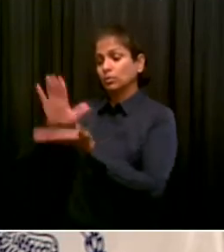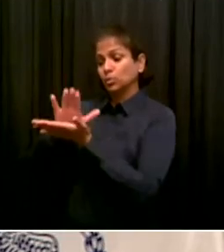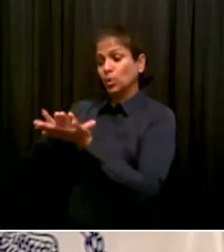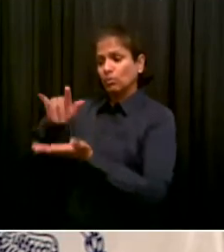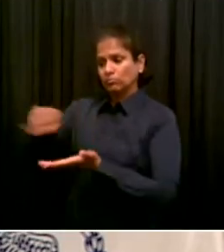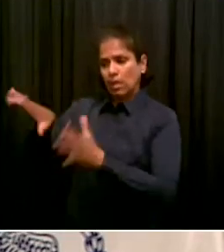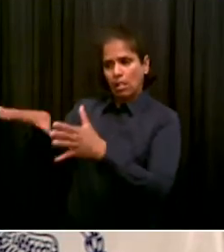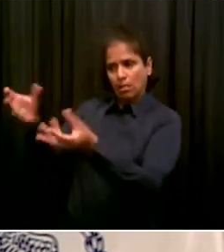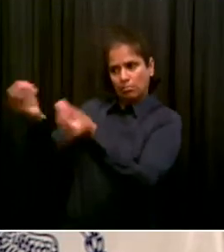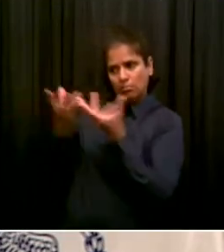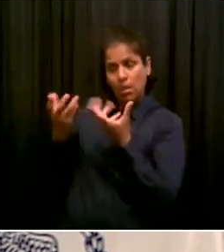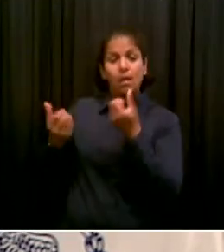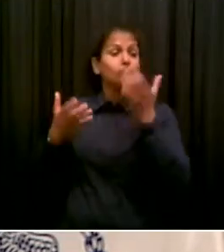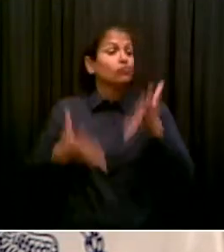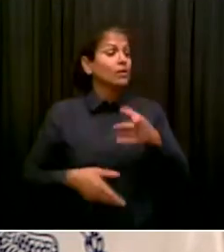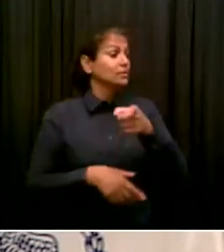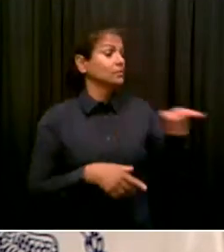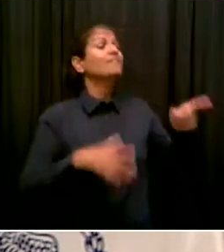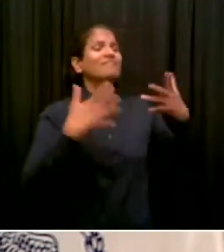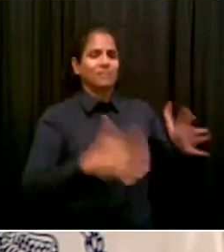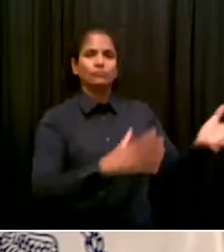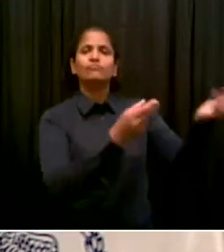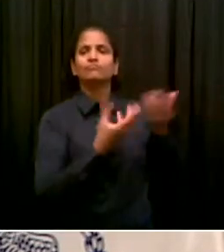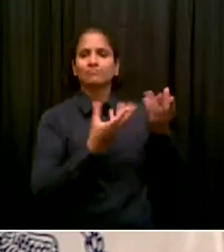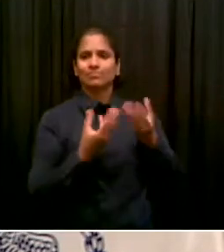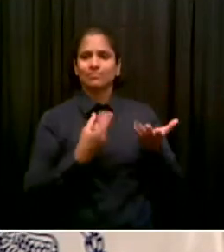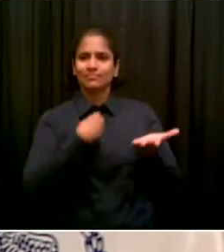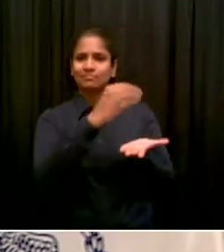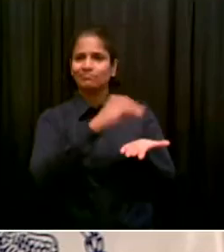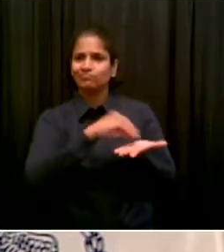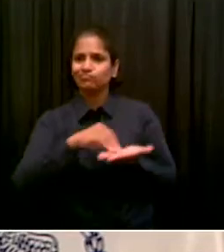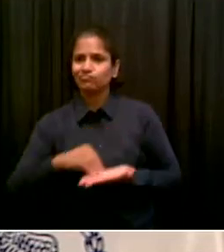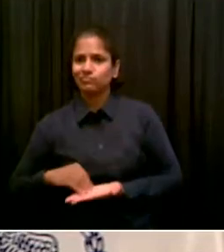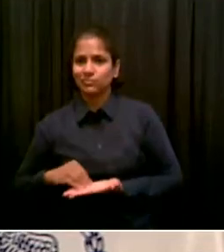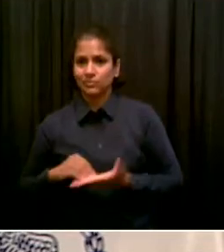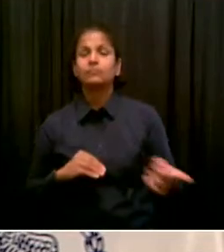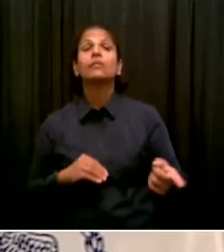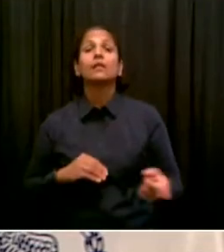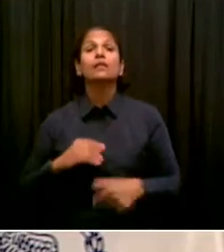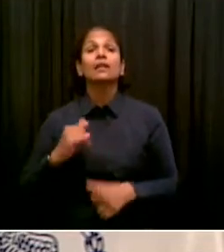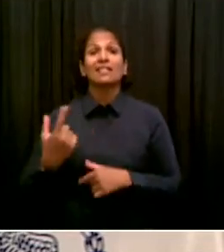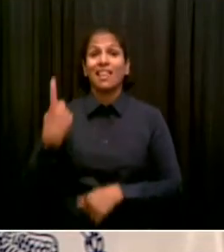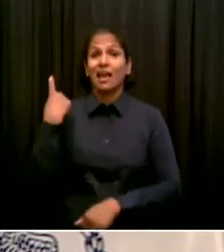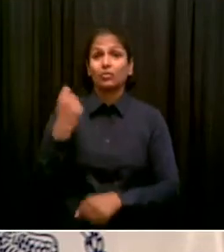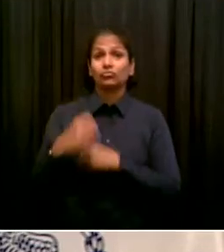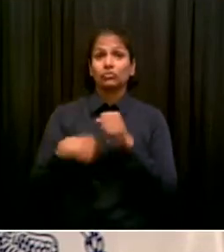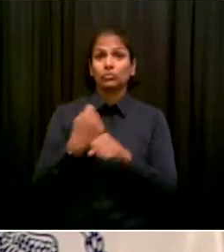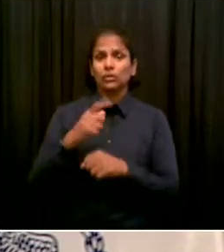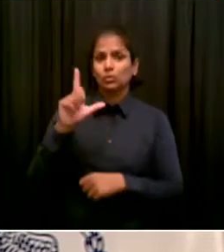THERE ARE STILL SEVERAL HUNDRED WE NEED TO CLARIFY THE INFORMATION. IT IS OUR WORKING NUMBER RIGHT NOW.